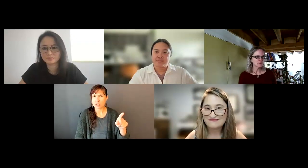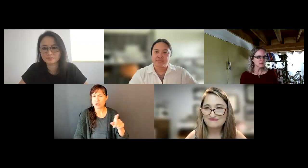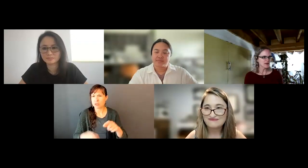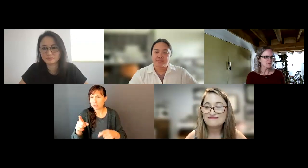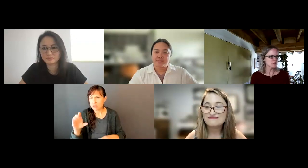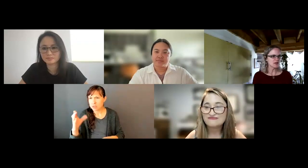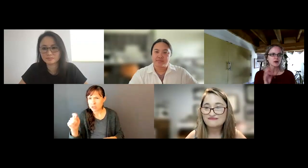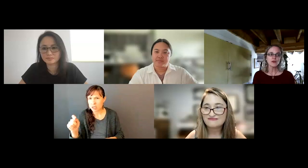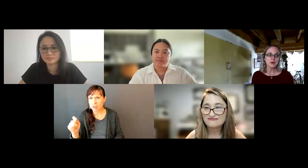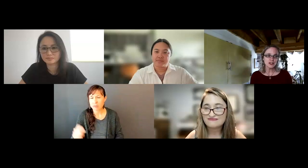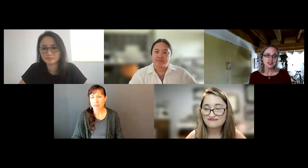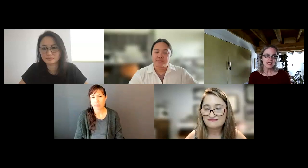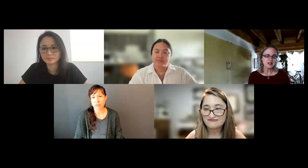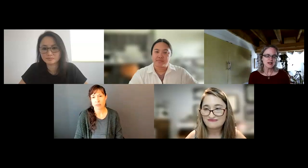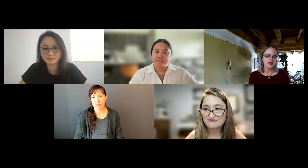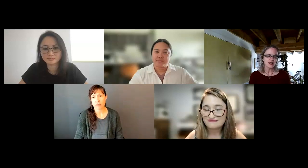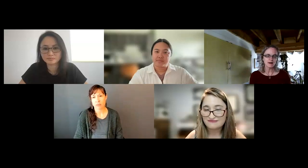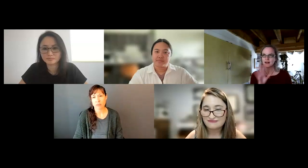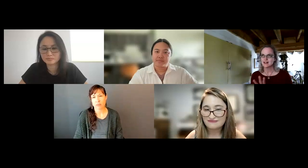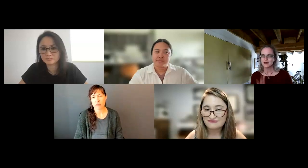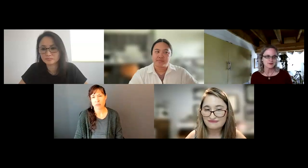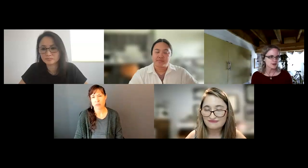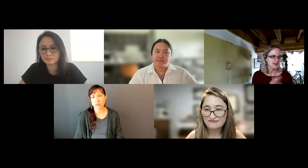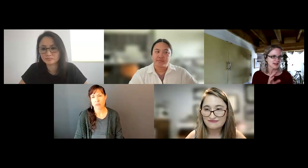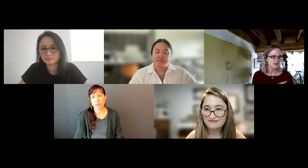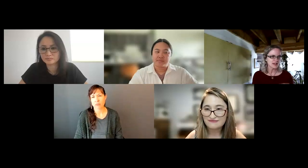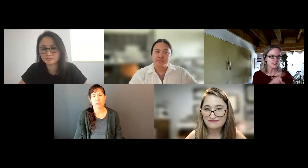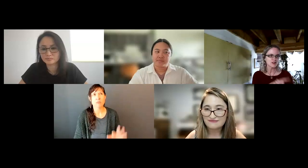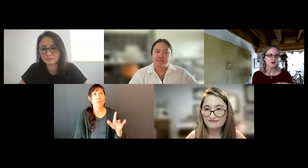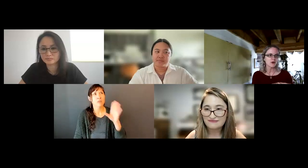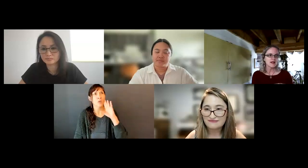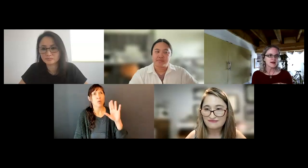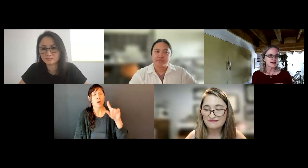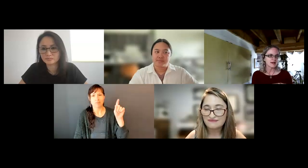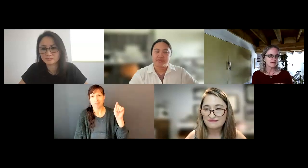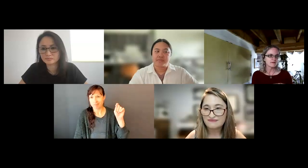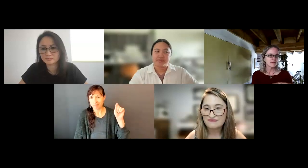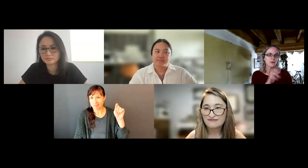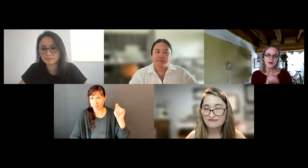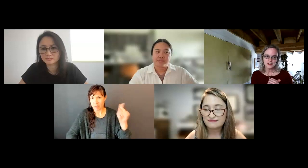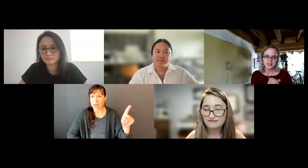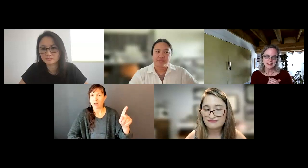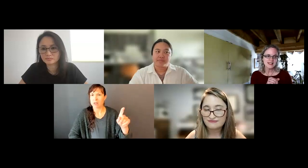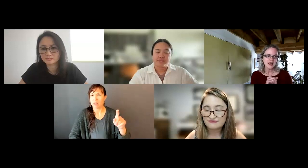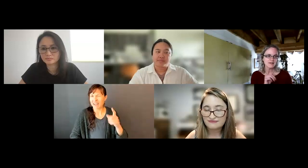and sometimes the question is, I'll ask the question first and then give clarification. So the question is,